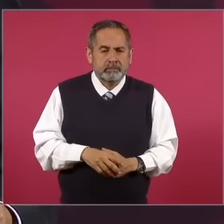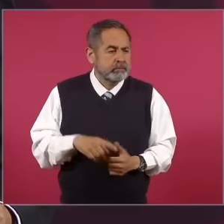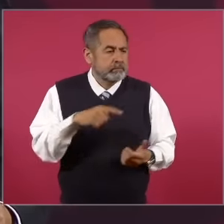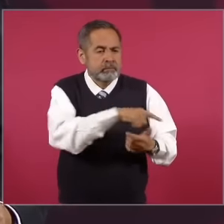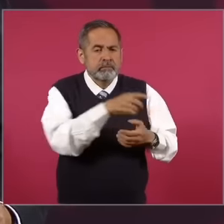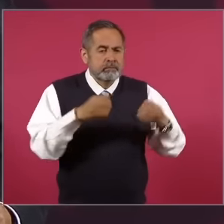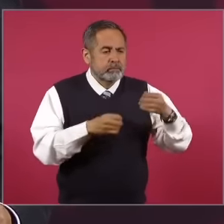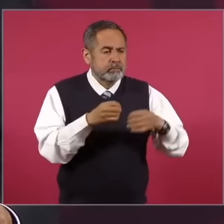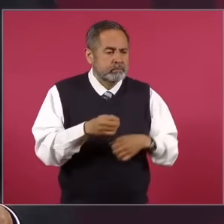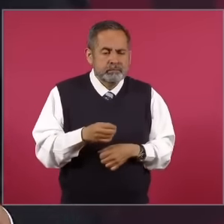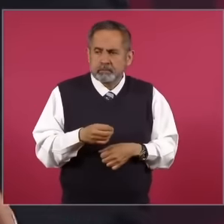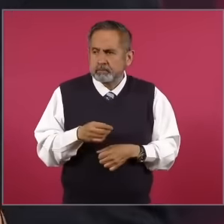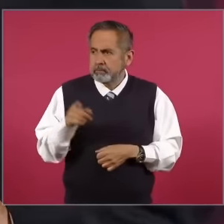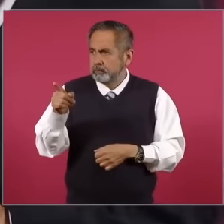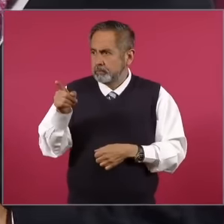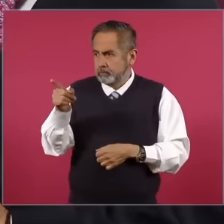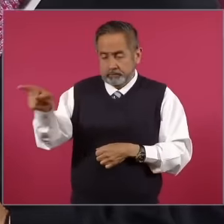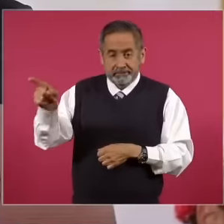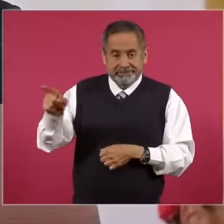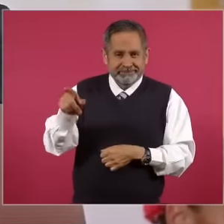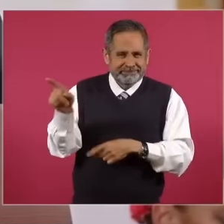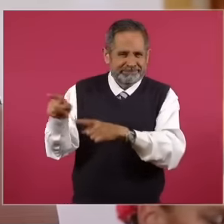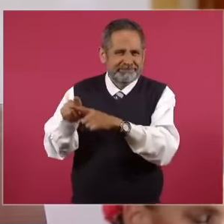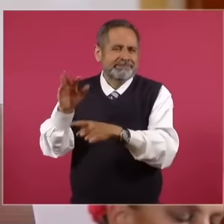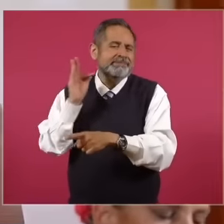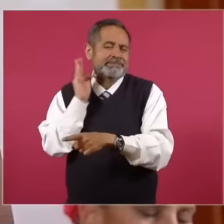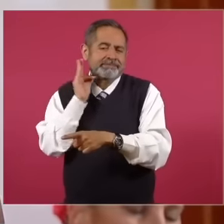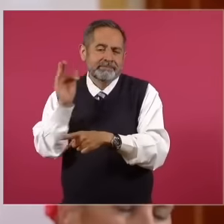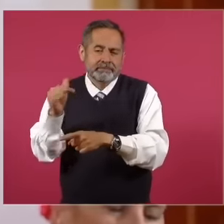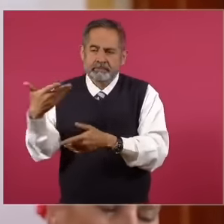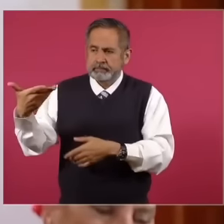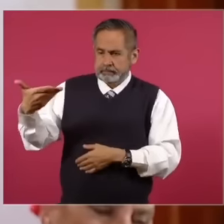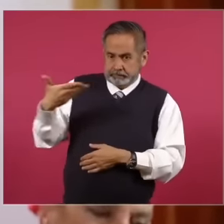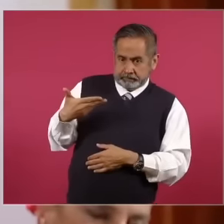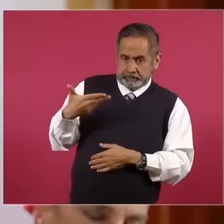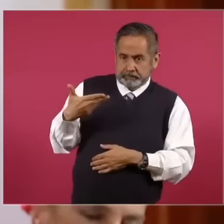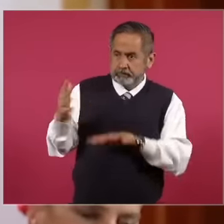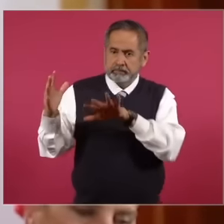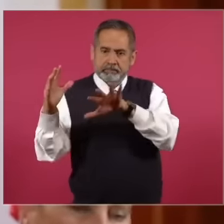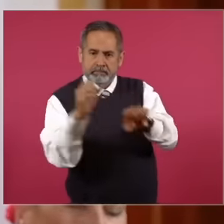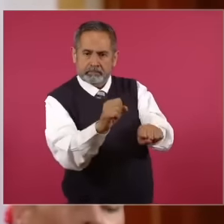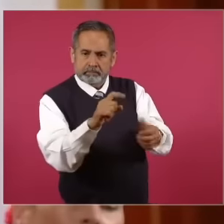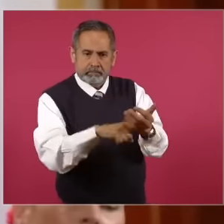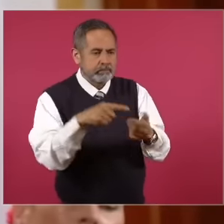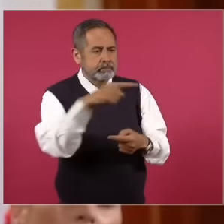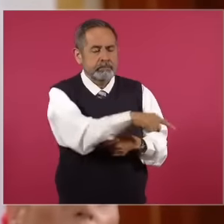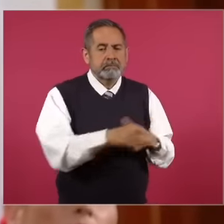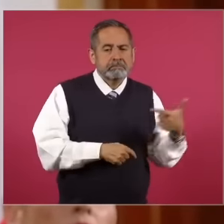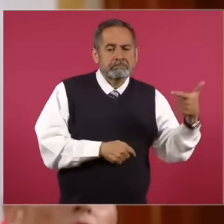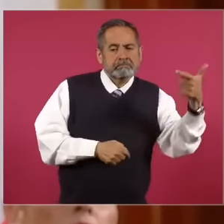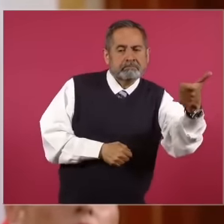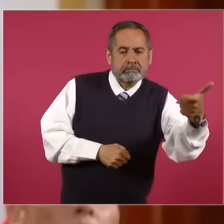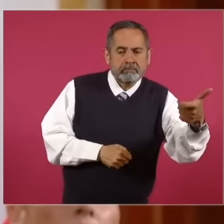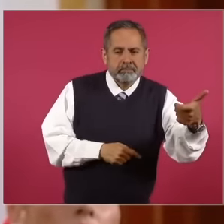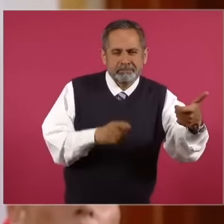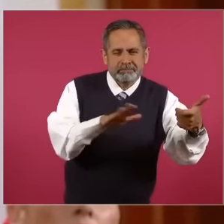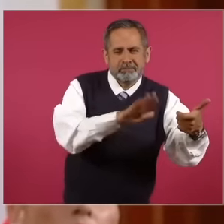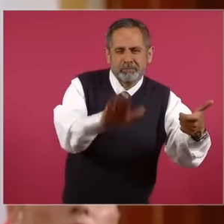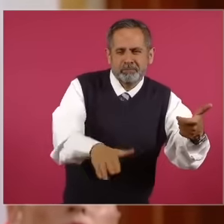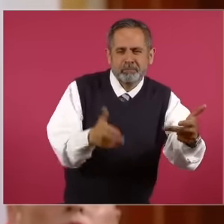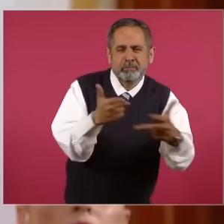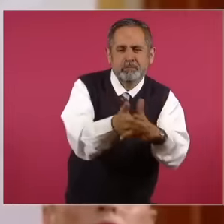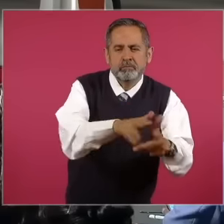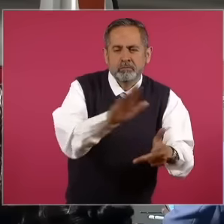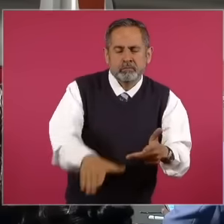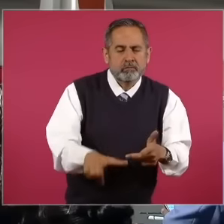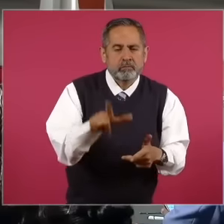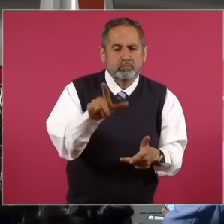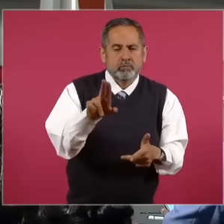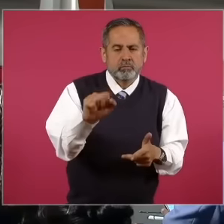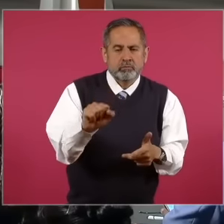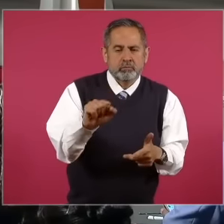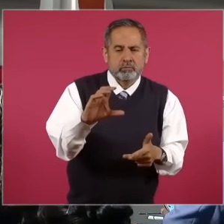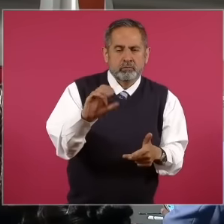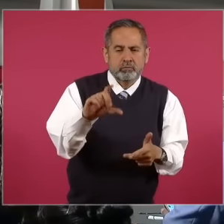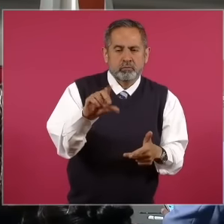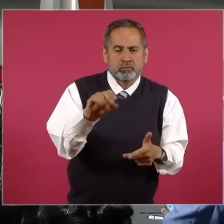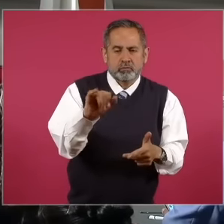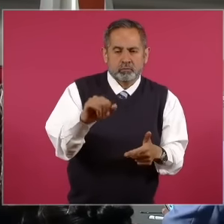the arrest warrant against the second shooter in the murder of Luis Donaldo Colos